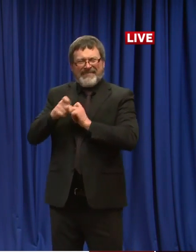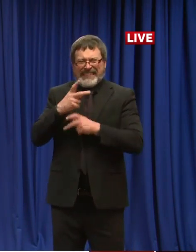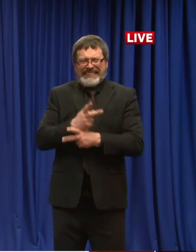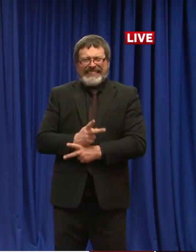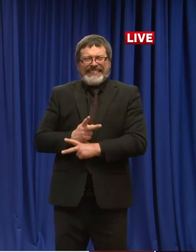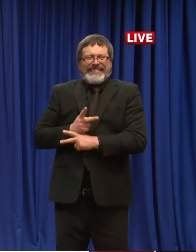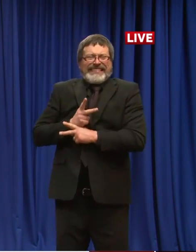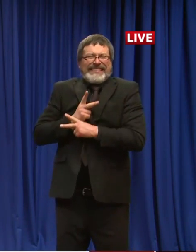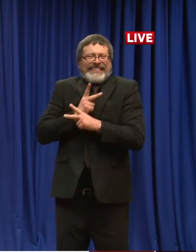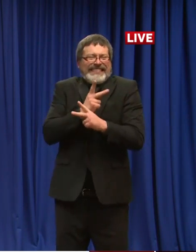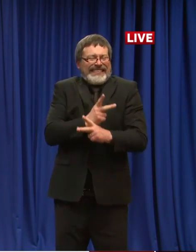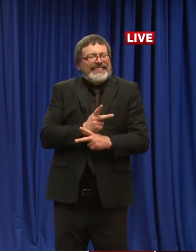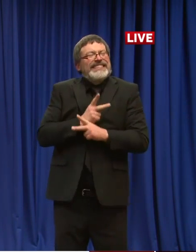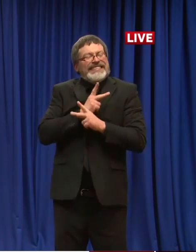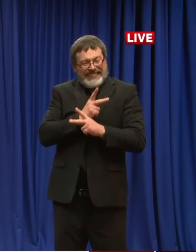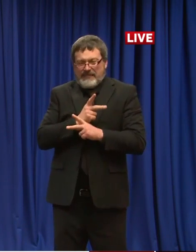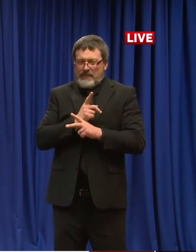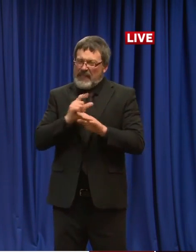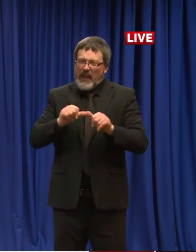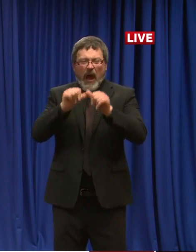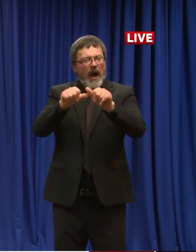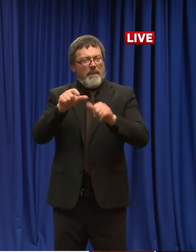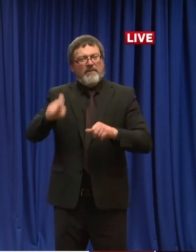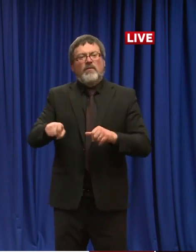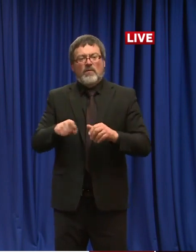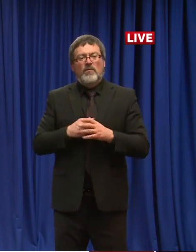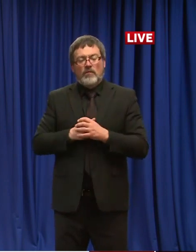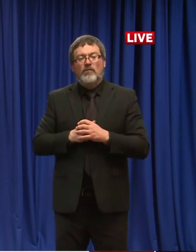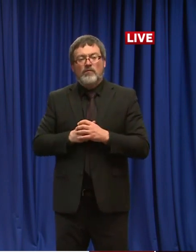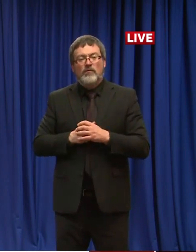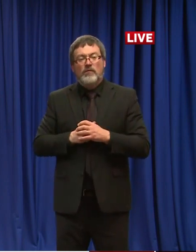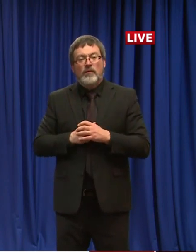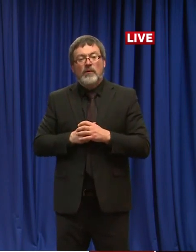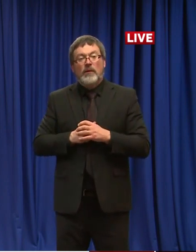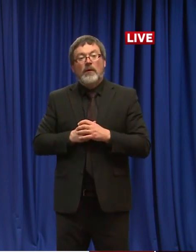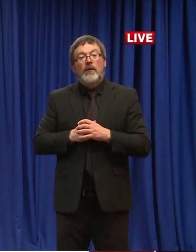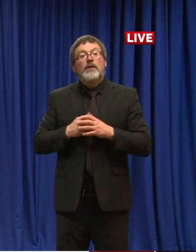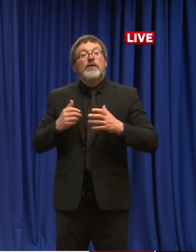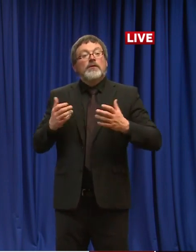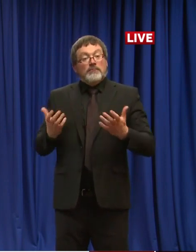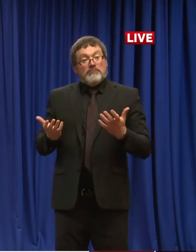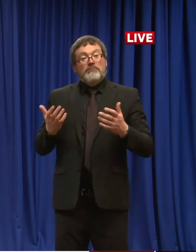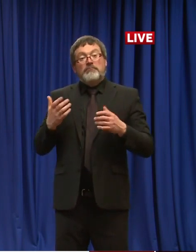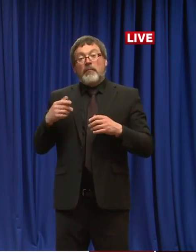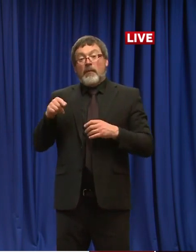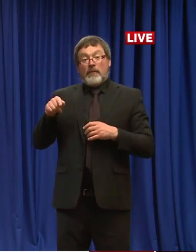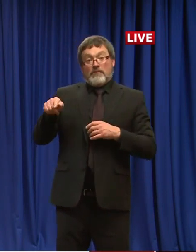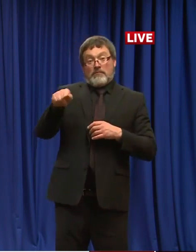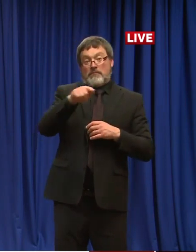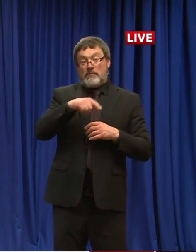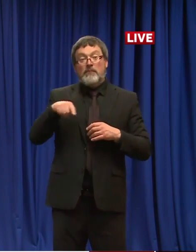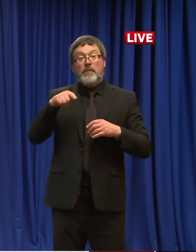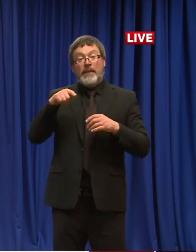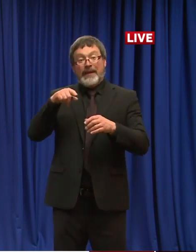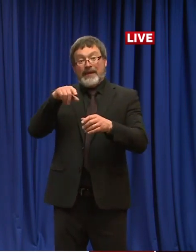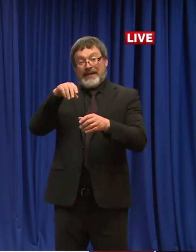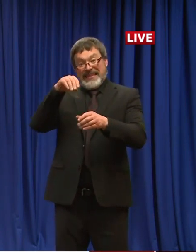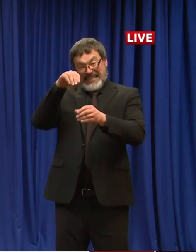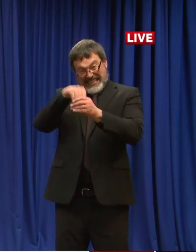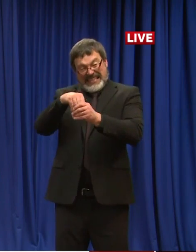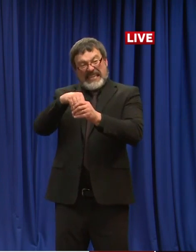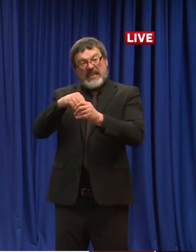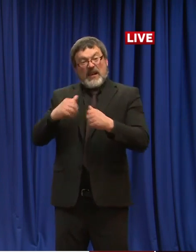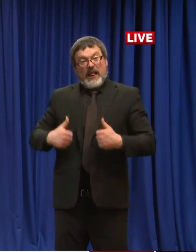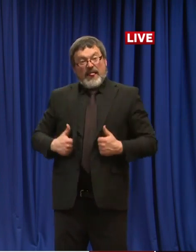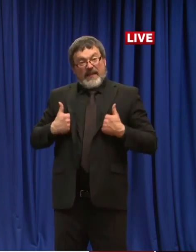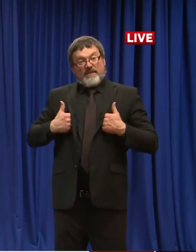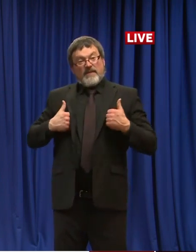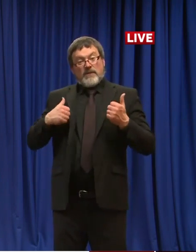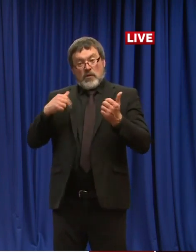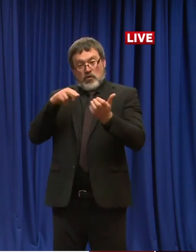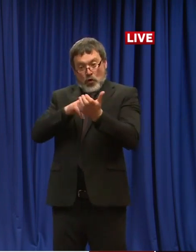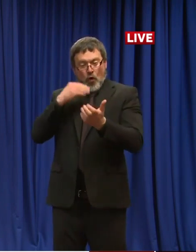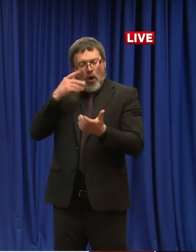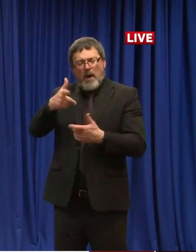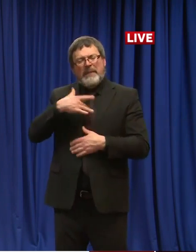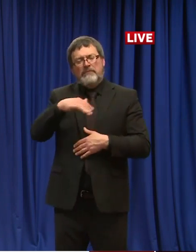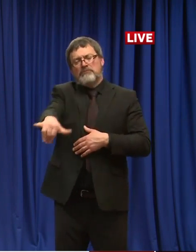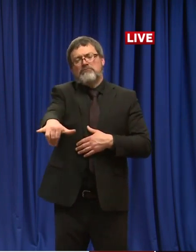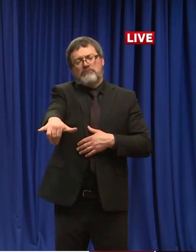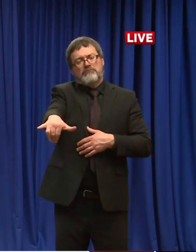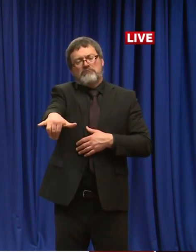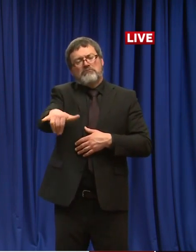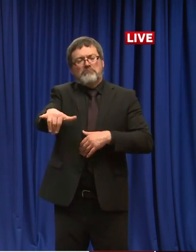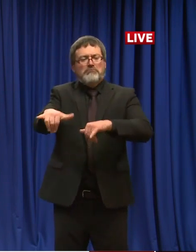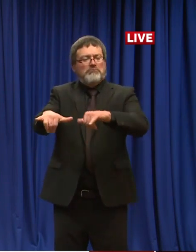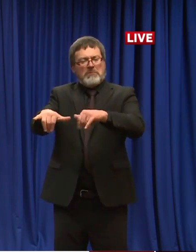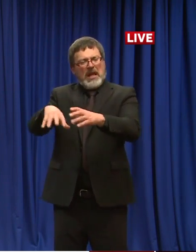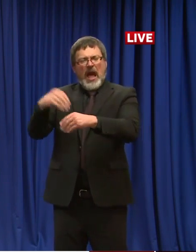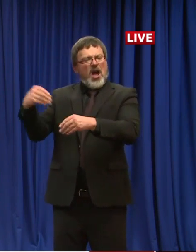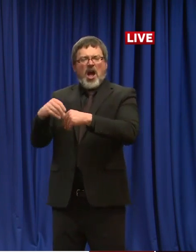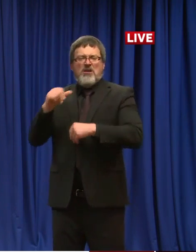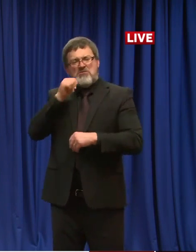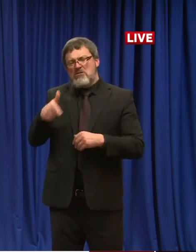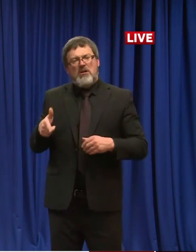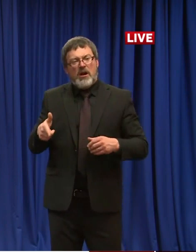THE VIRUS FROM TRANSMITTING WITHIN THOSE FACILITIES FOR FOR THAT REASON, I THINK SO, THESE RESIDENTS ARE CONFINED TO THE FACILITIES ARE NOT GOING OUT INTO THE INTO THE COMMUNITY VERY